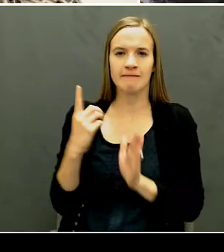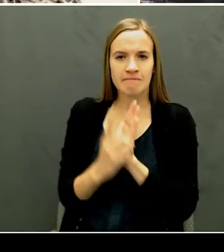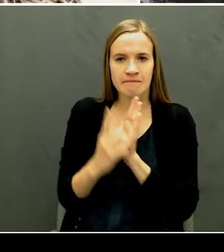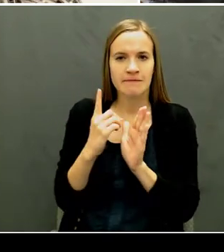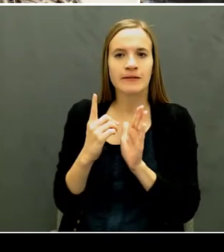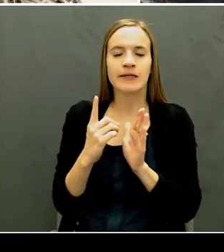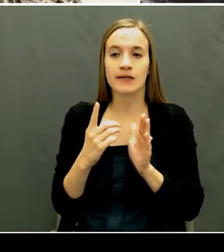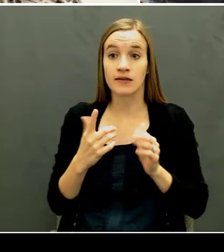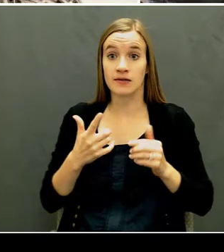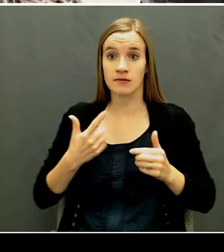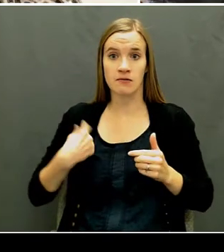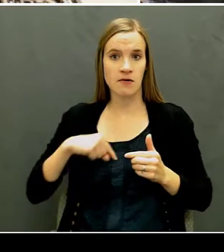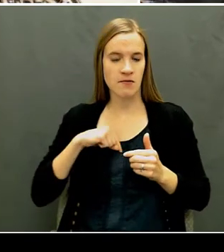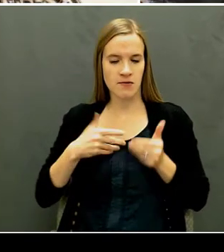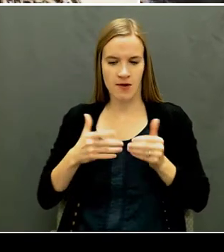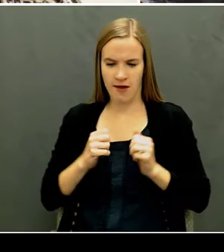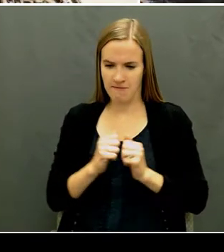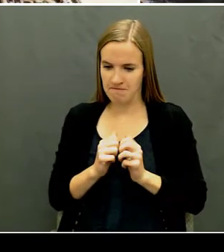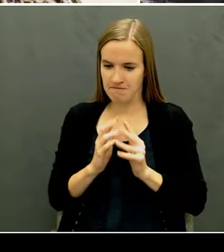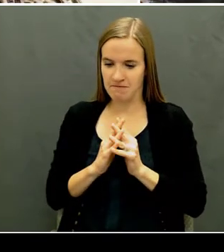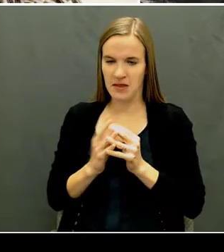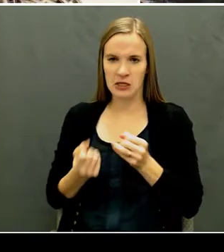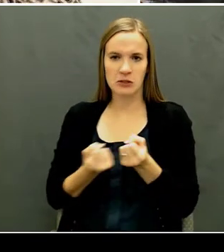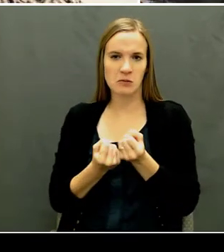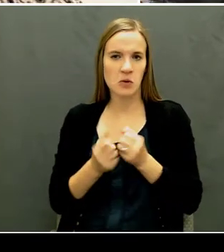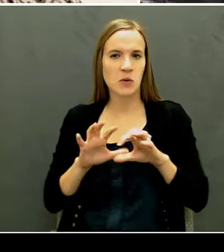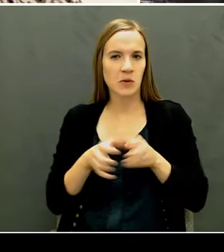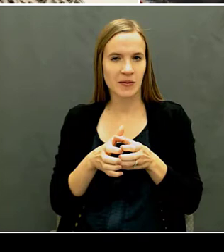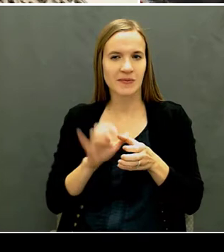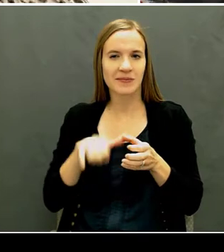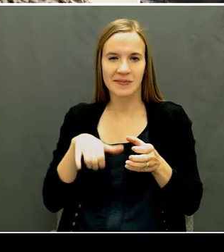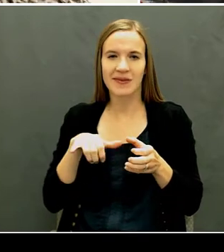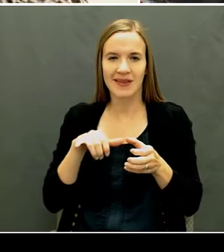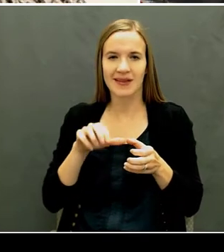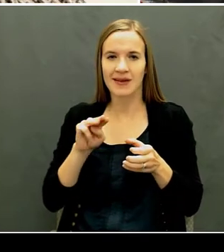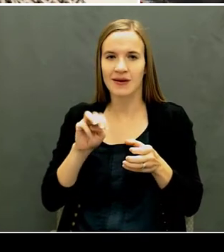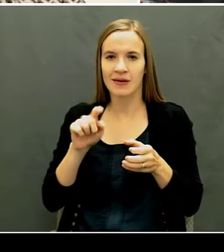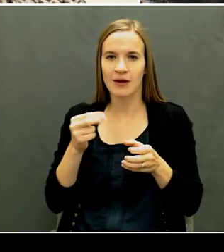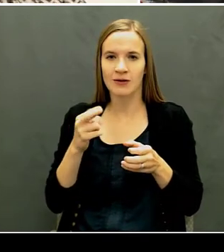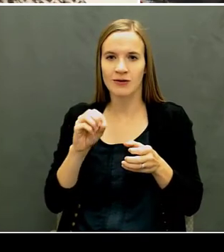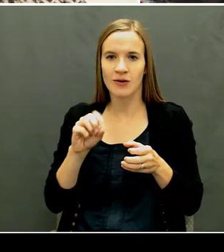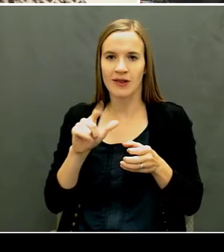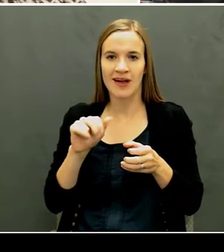know, that metrolina chapter, the National Parapalegia Foundation, you know, we began to have